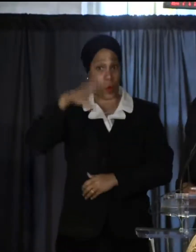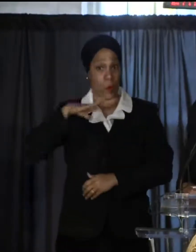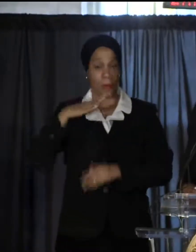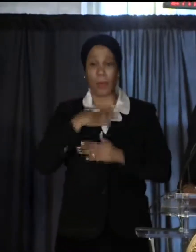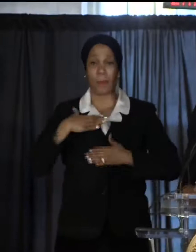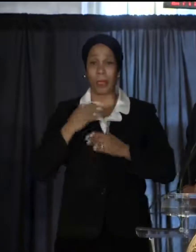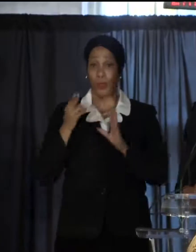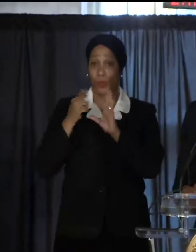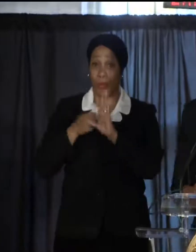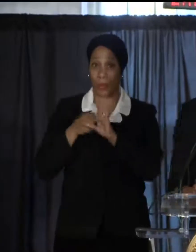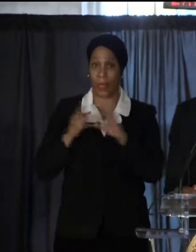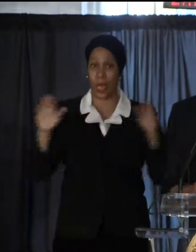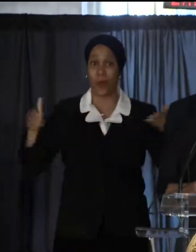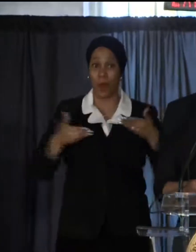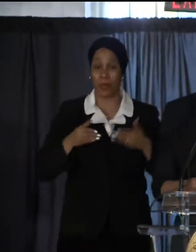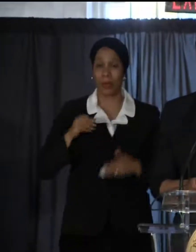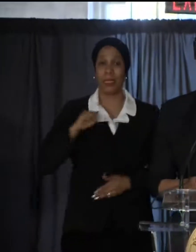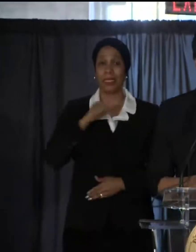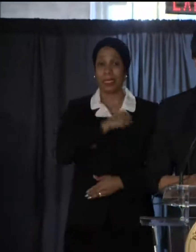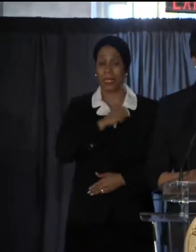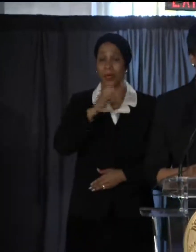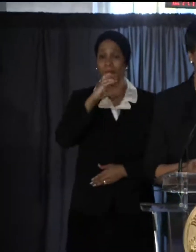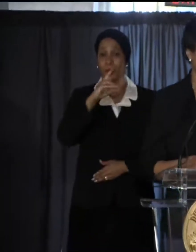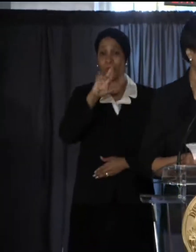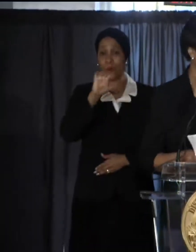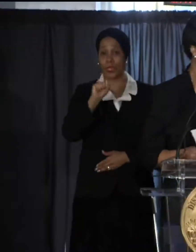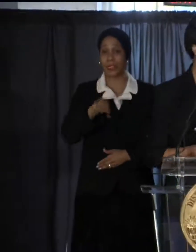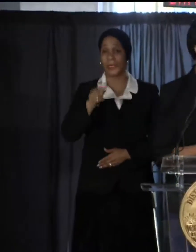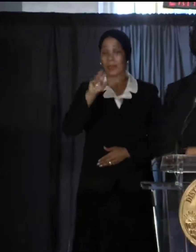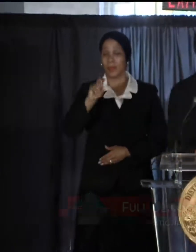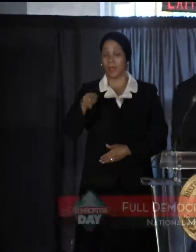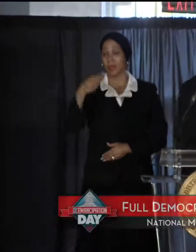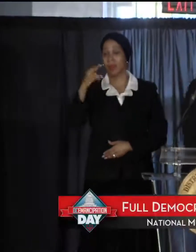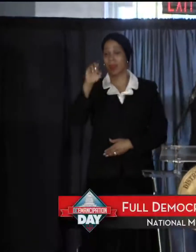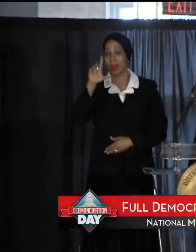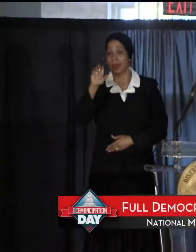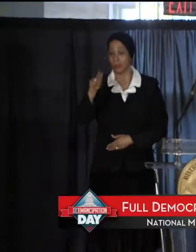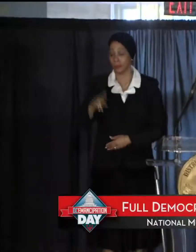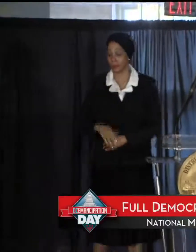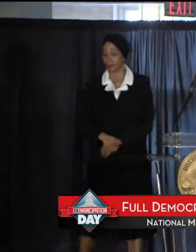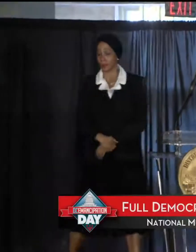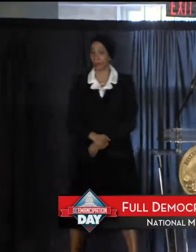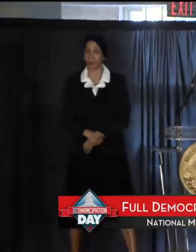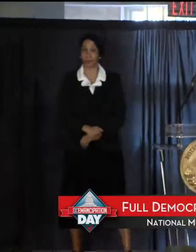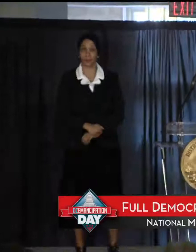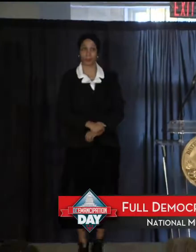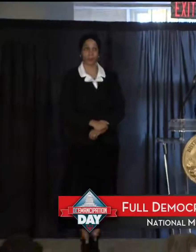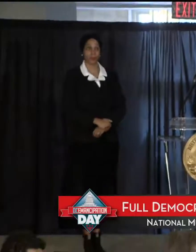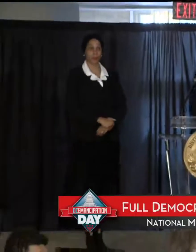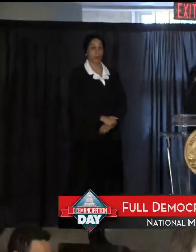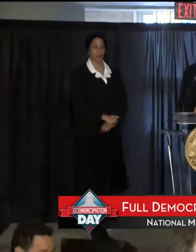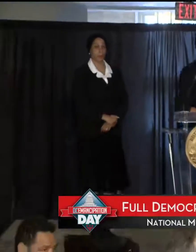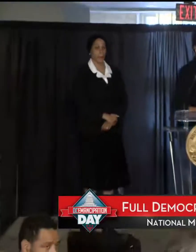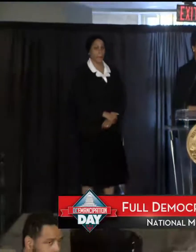JOIN ME IN WELCOMING SENATOR CHRISTOPHER VAN HOLLEN.